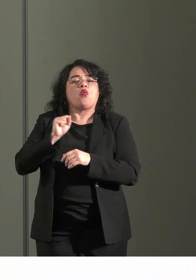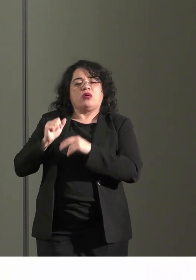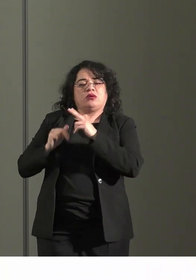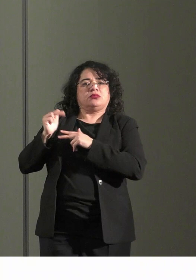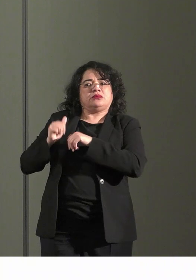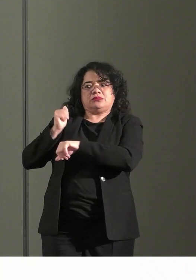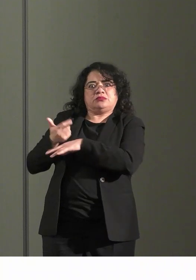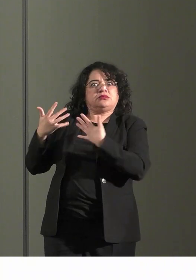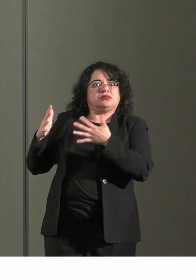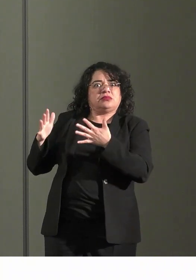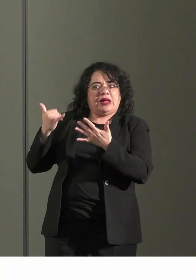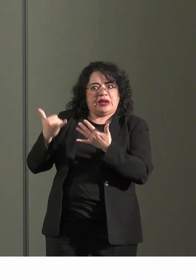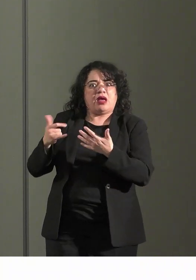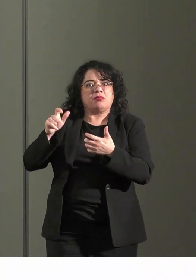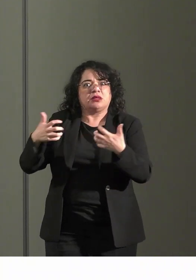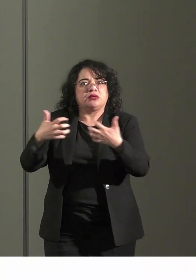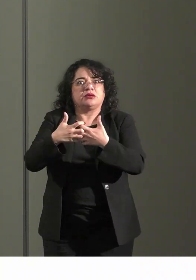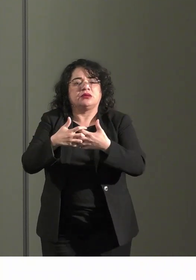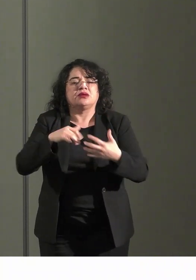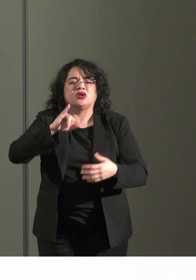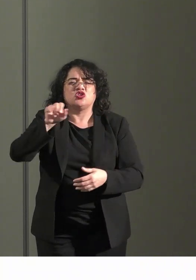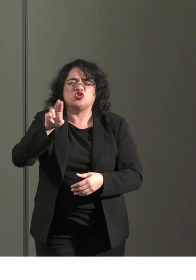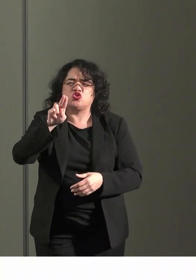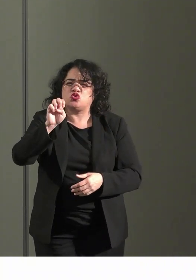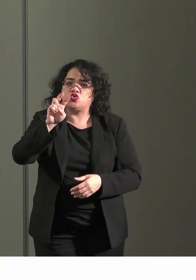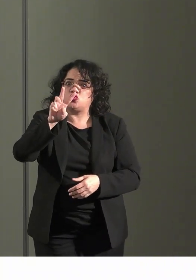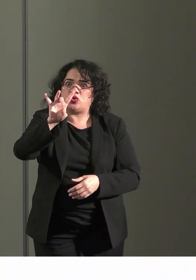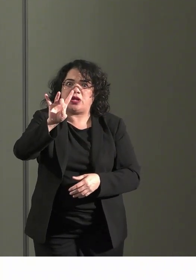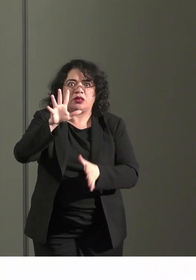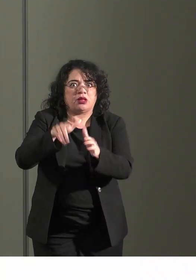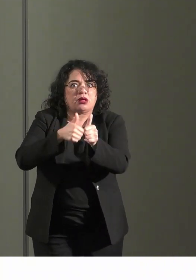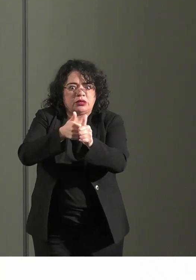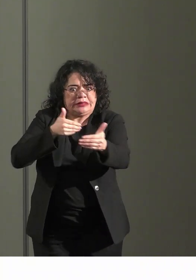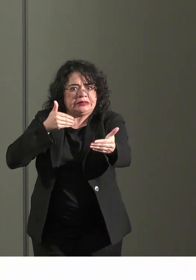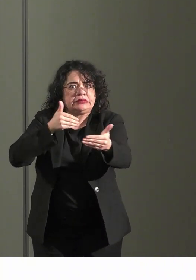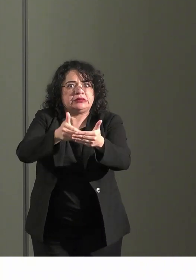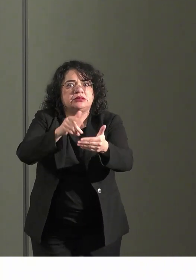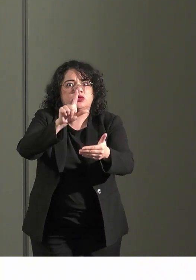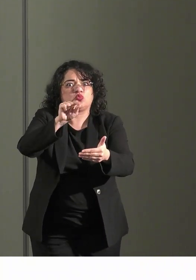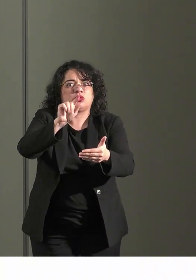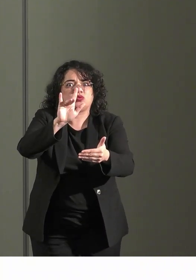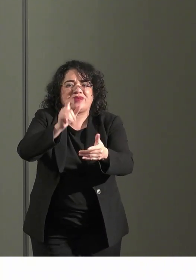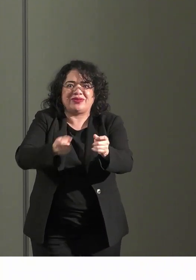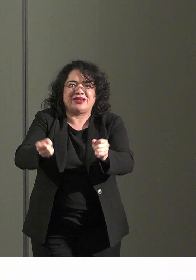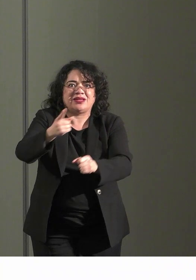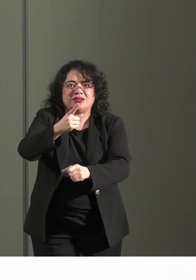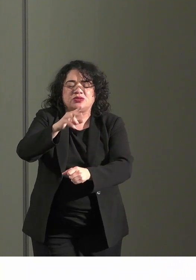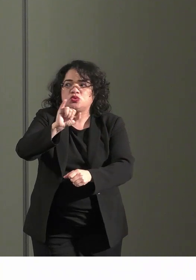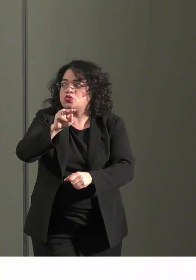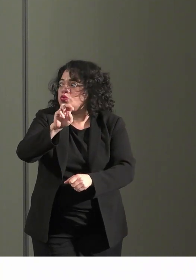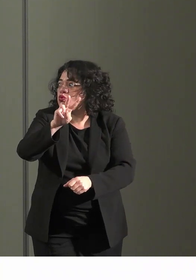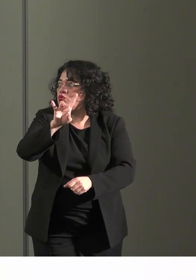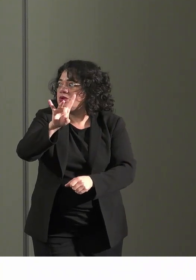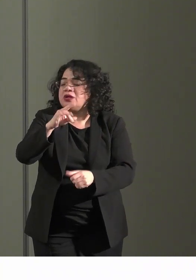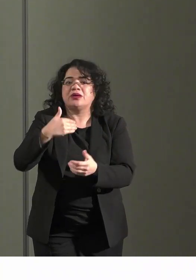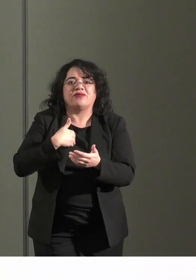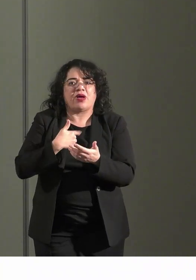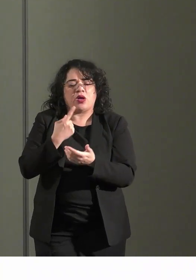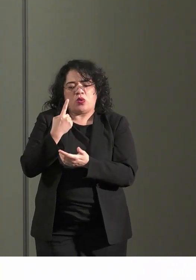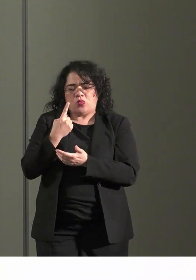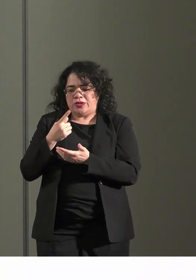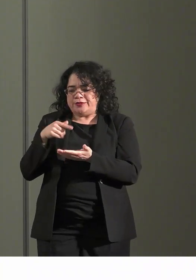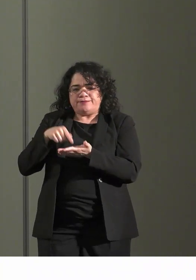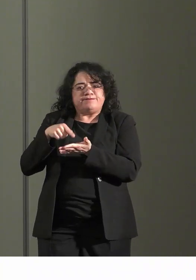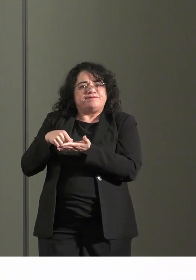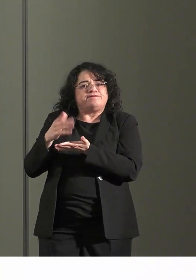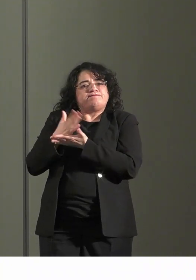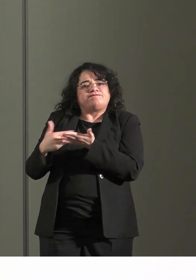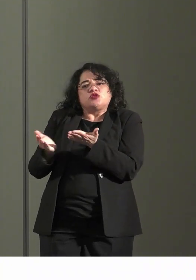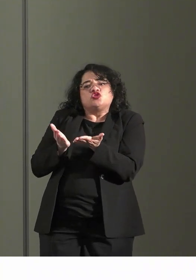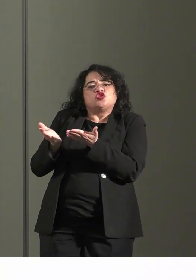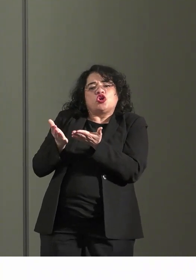notice I mentioned June 28, 2025 compliance is any unit or service that is entered into